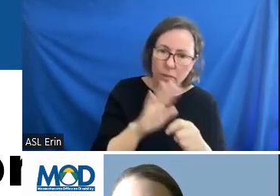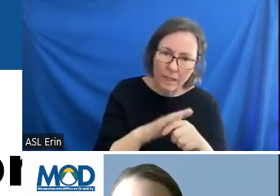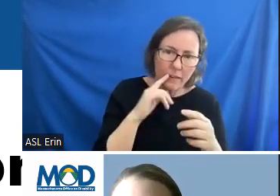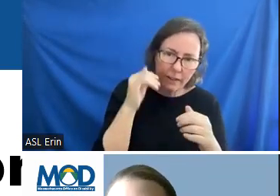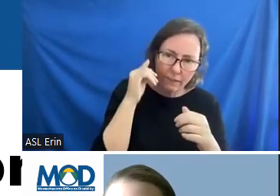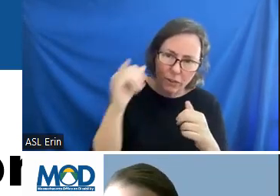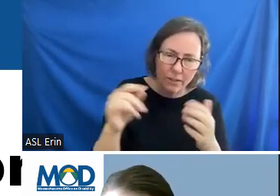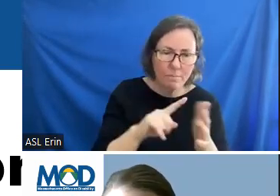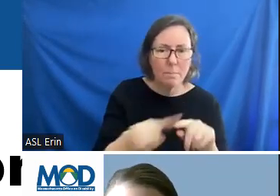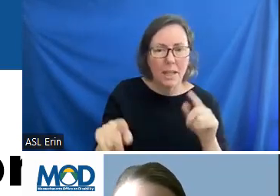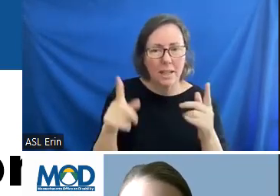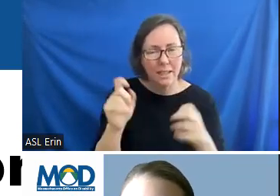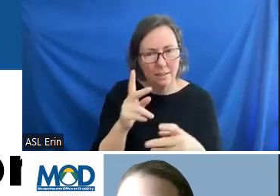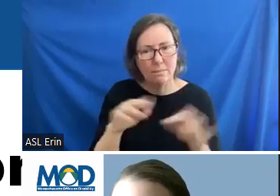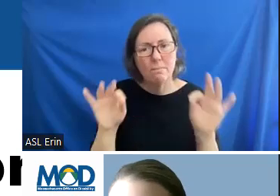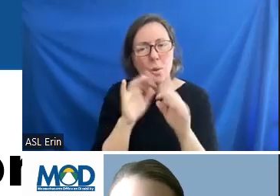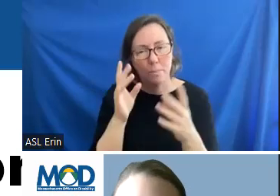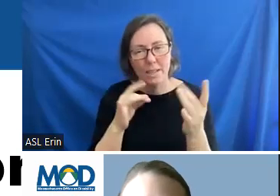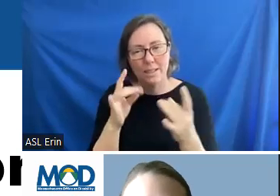important to be careful and we'll talk about this a little bit later. I'm kind of jumping the gun.